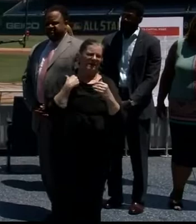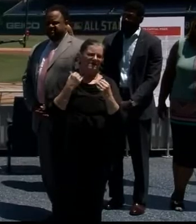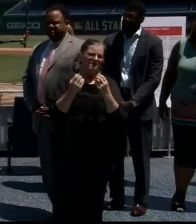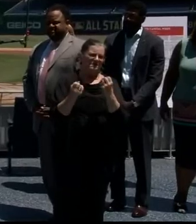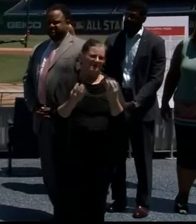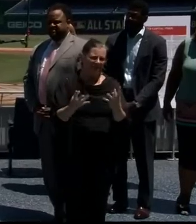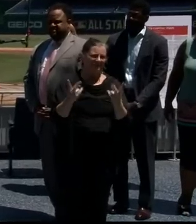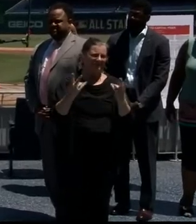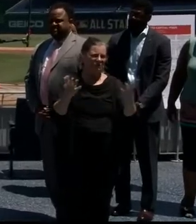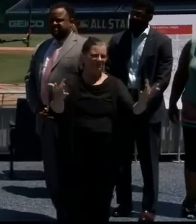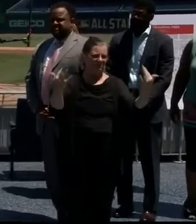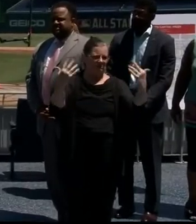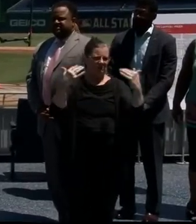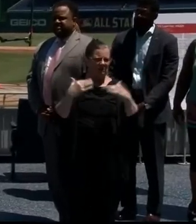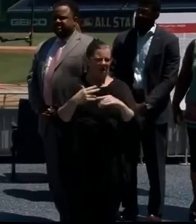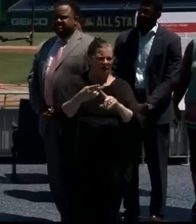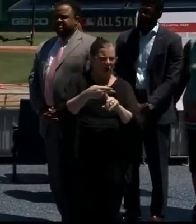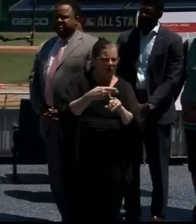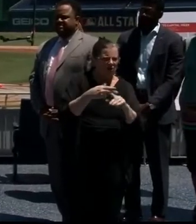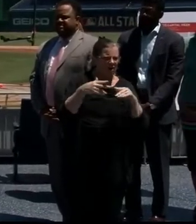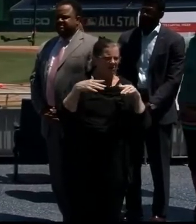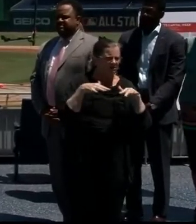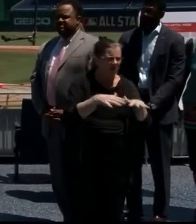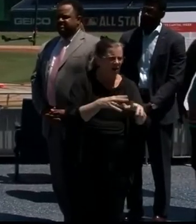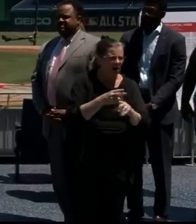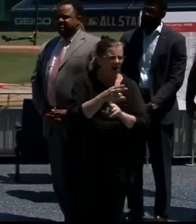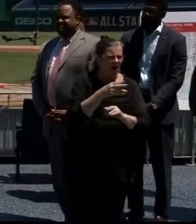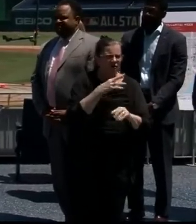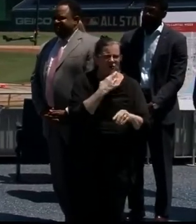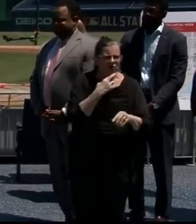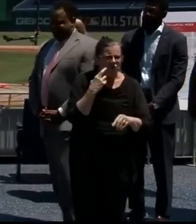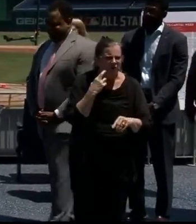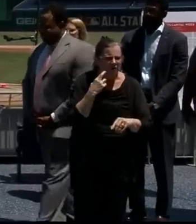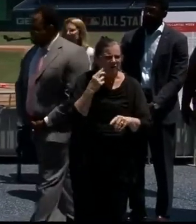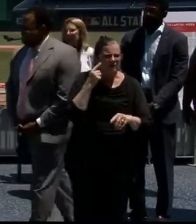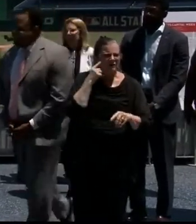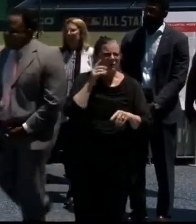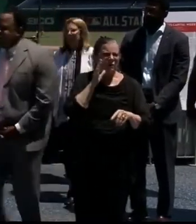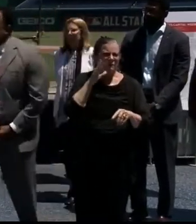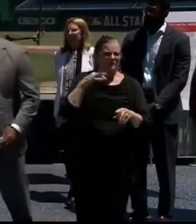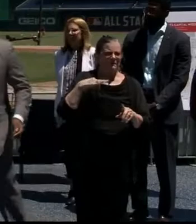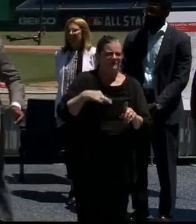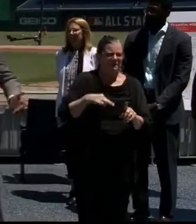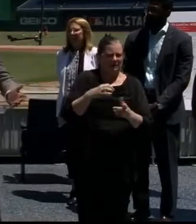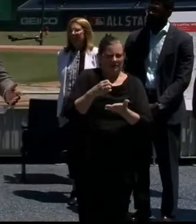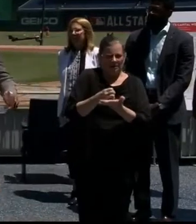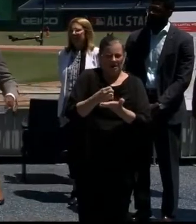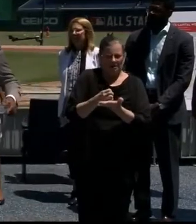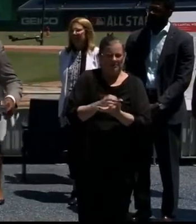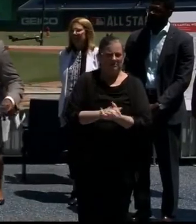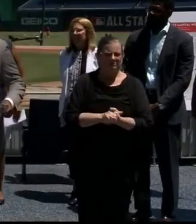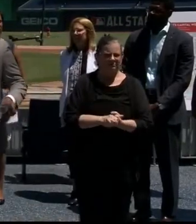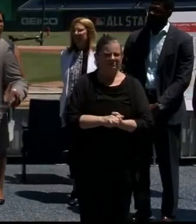PEOPLE IN RESTAURANTS PAY OFF. THANK YOU, MAYOR.